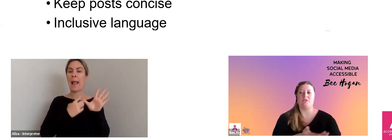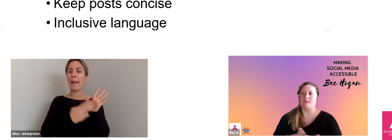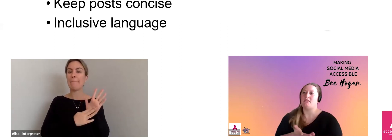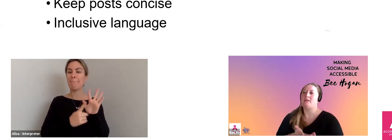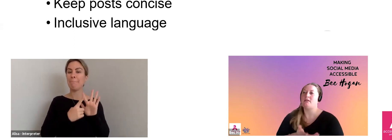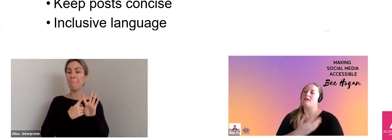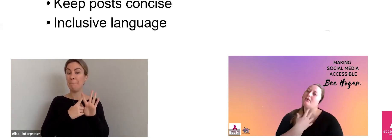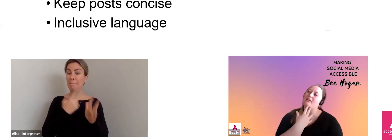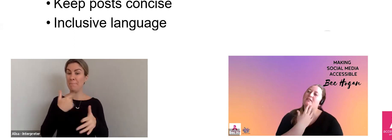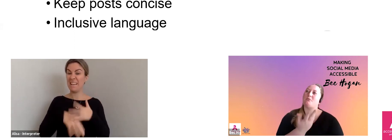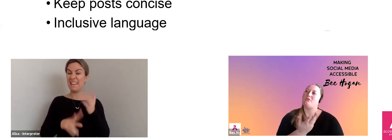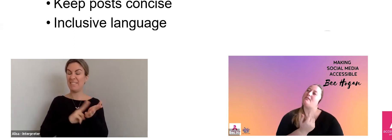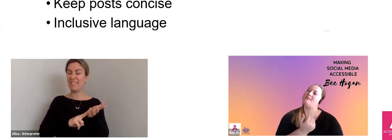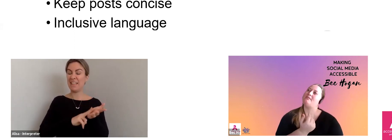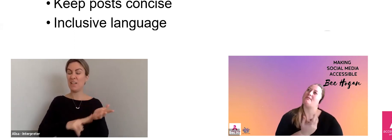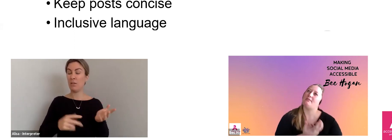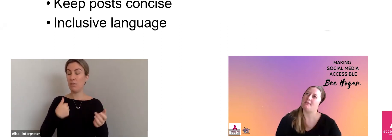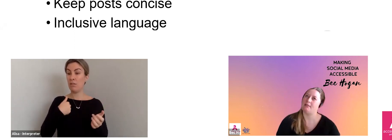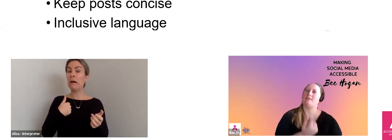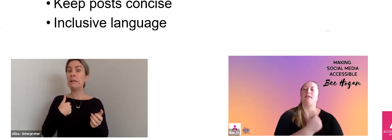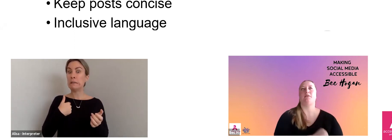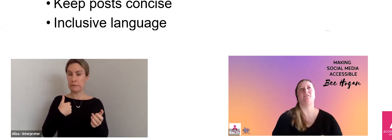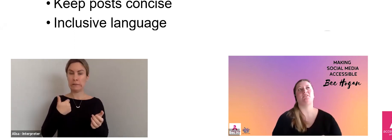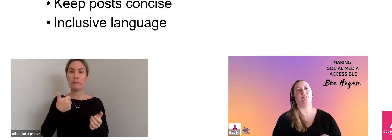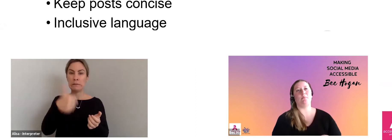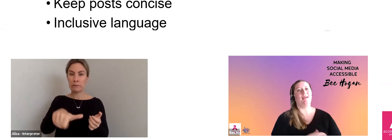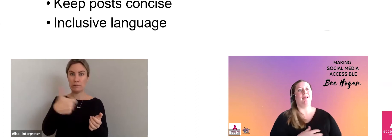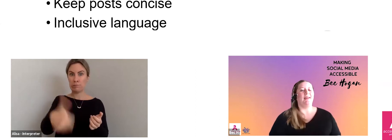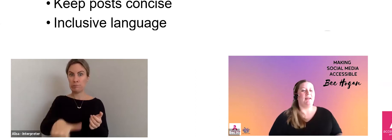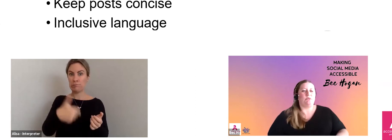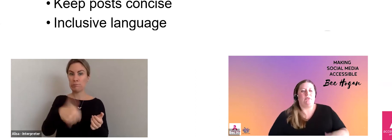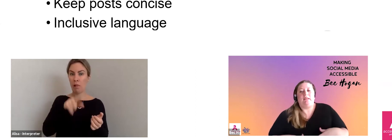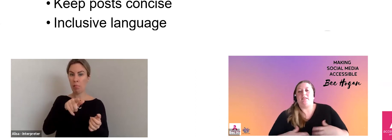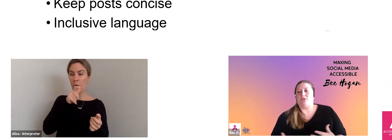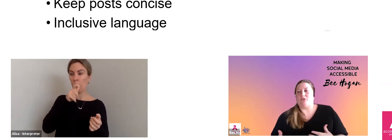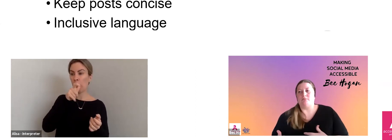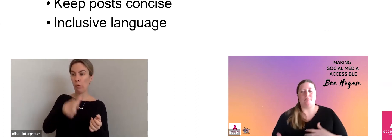And I agreed.